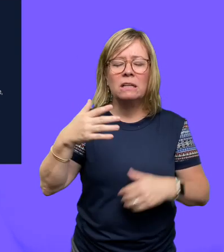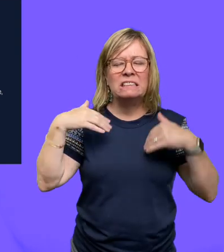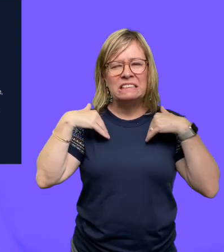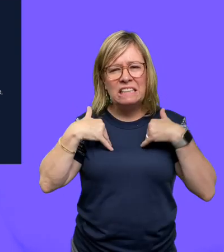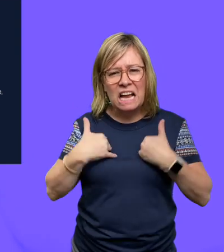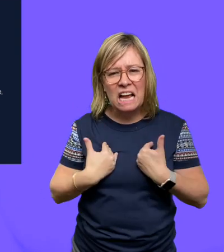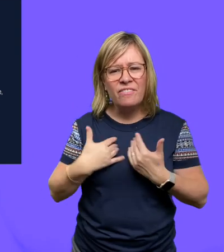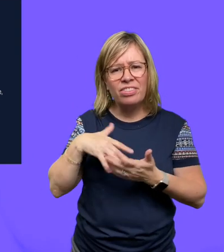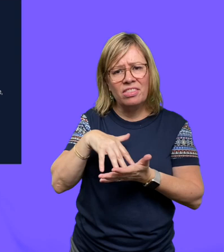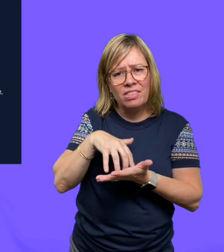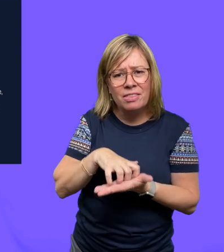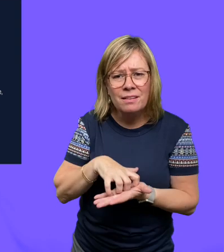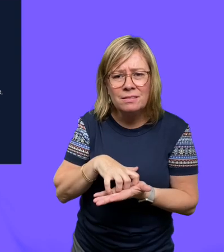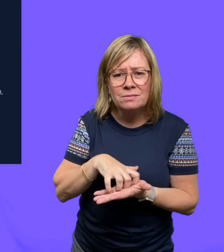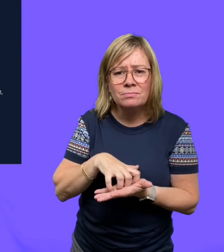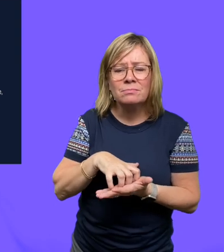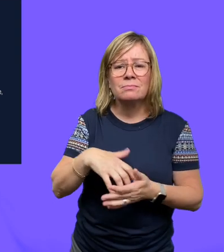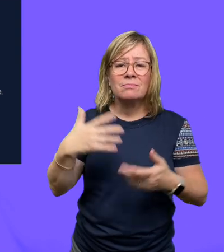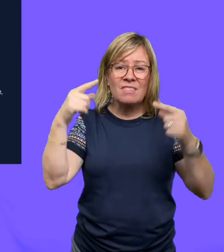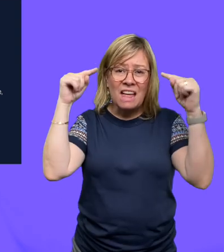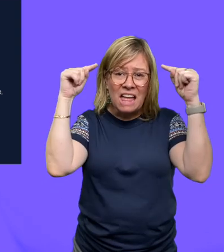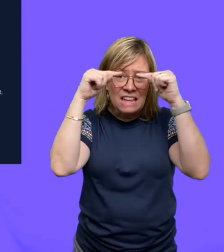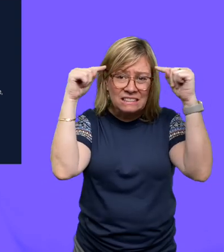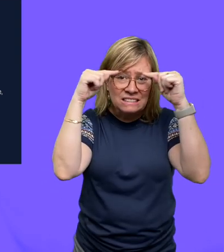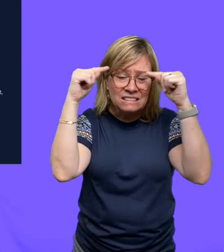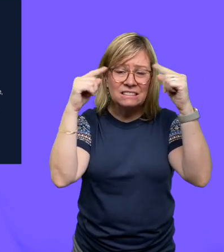fatigue, or a headache.